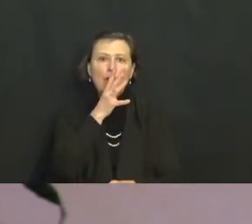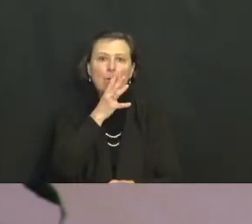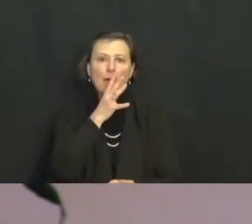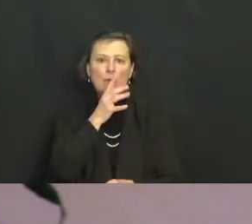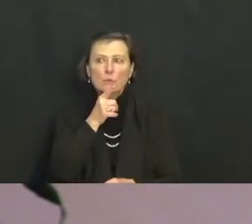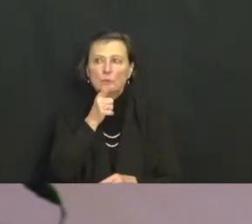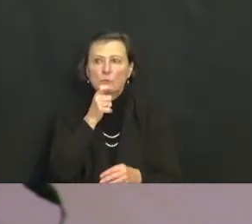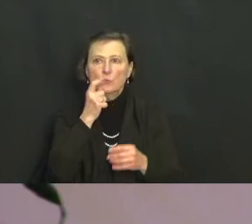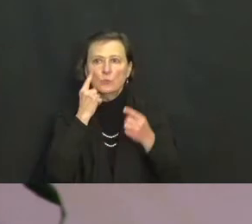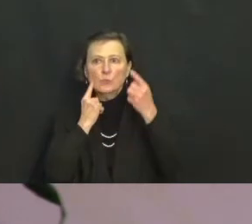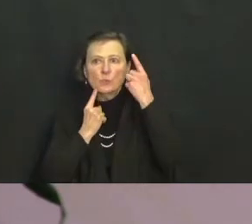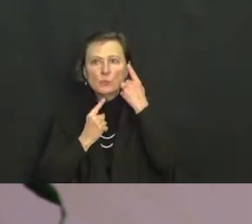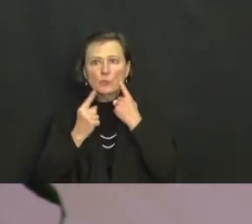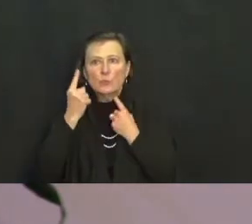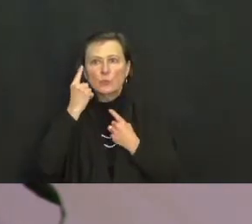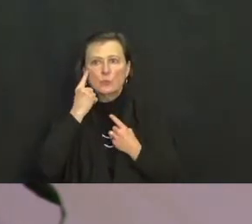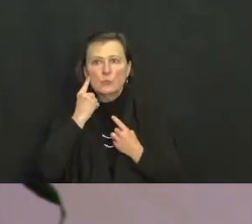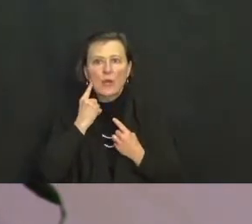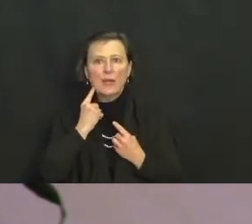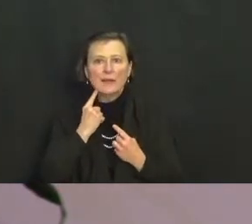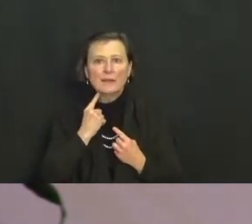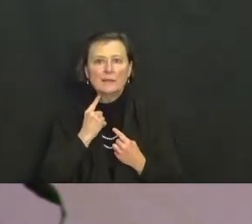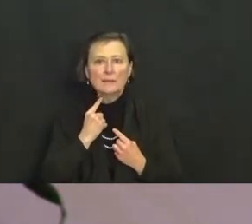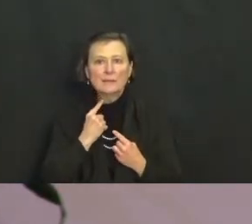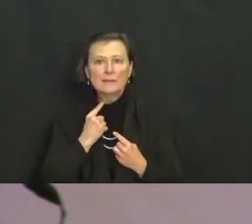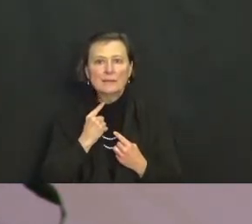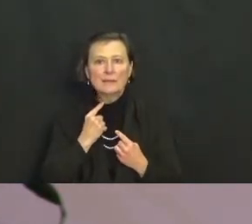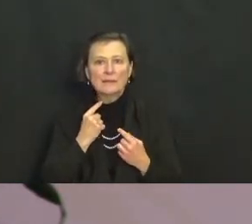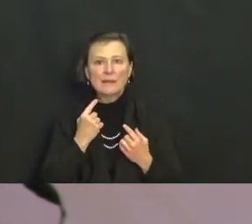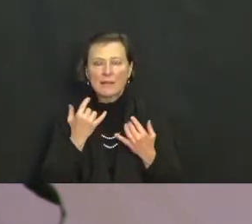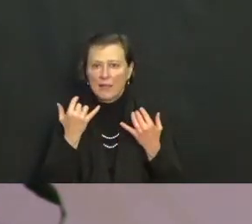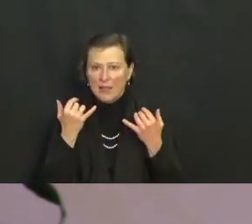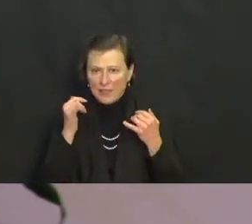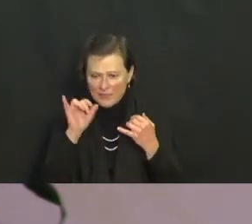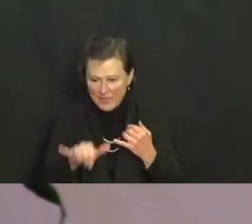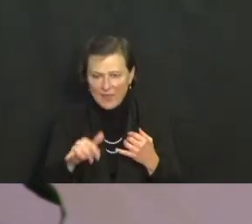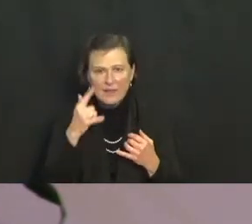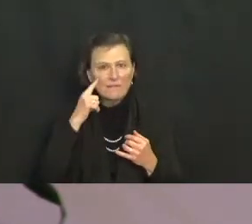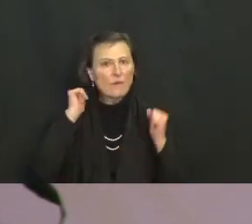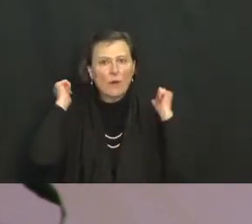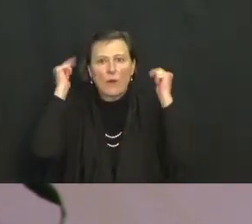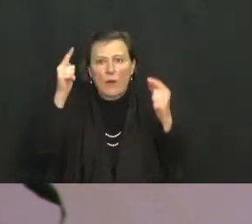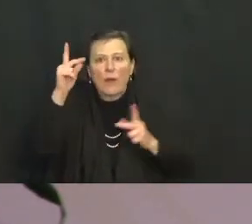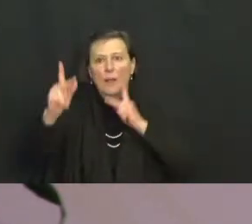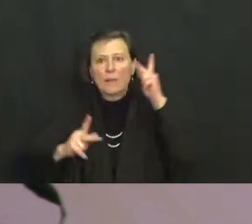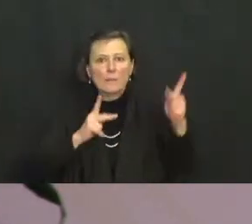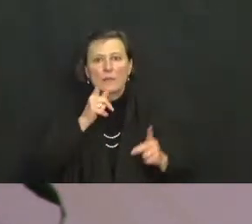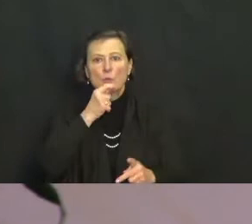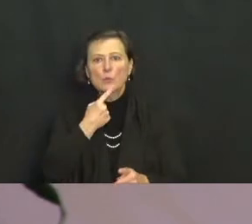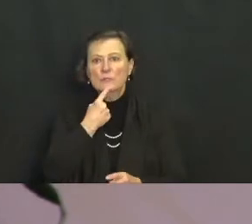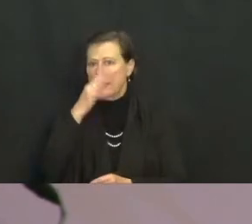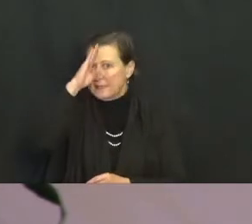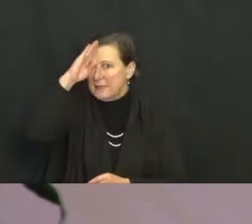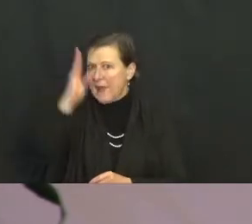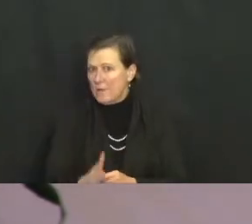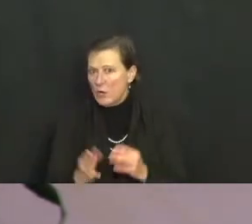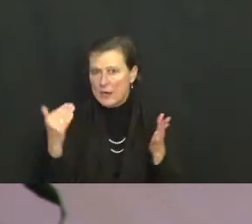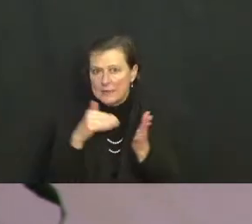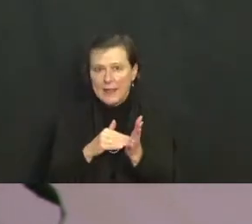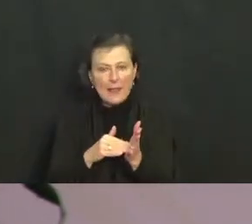And, this is for all the people who said, “Never again.”